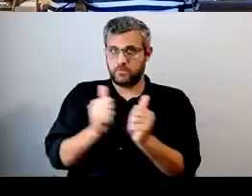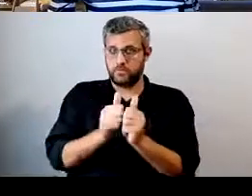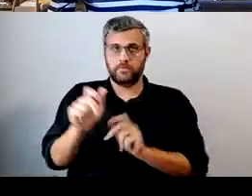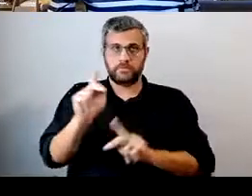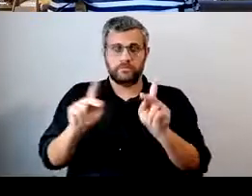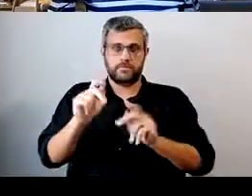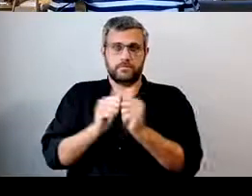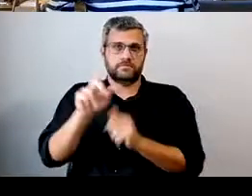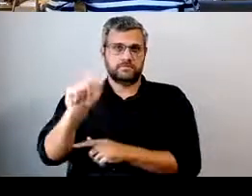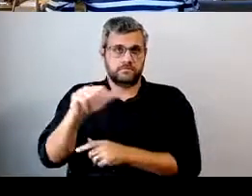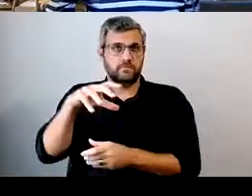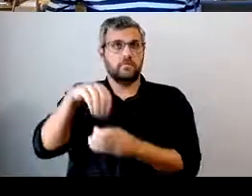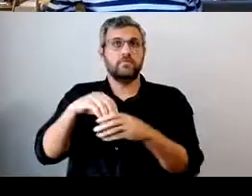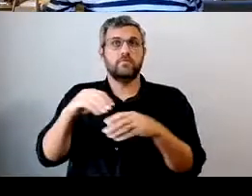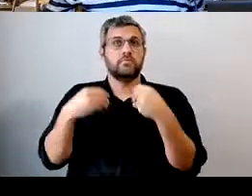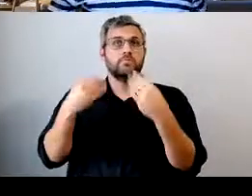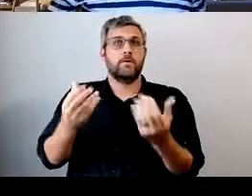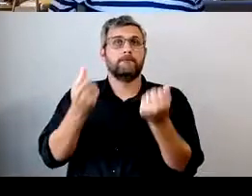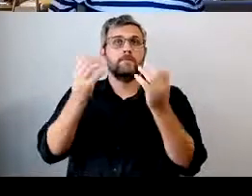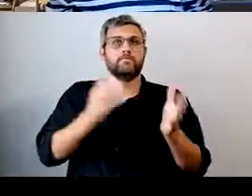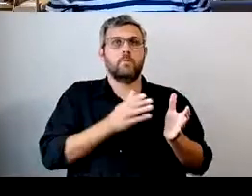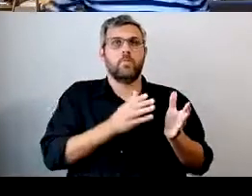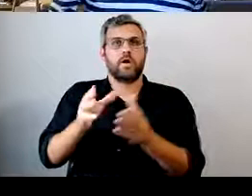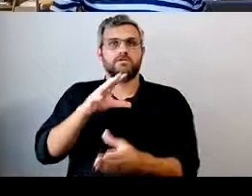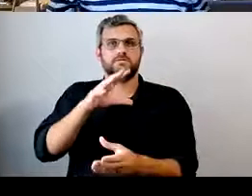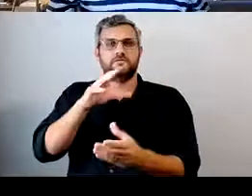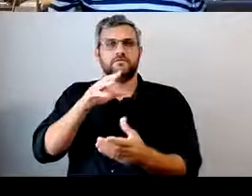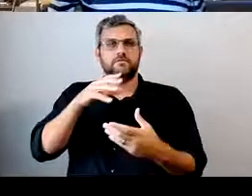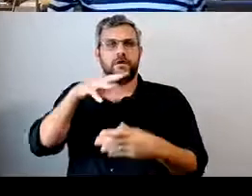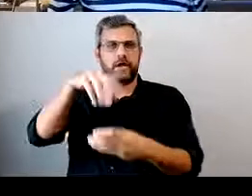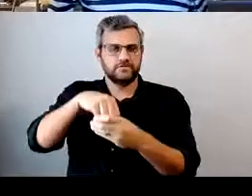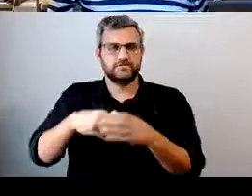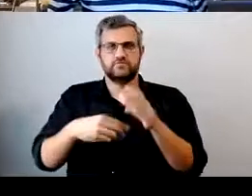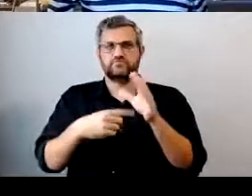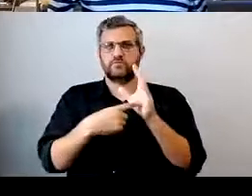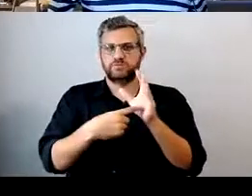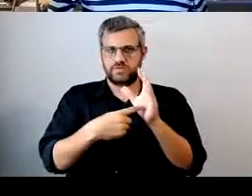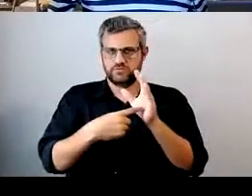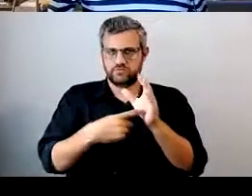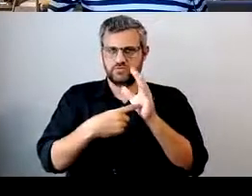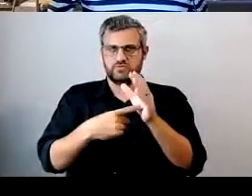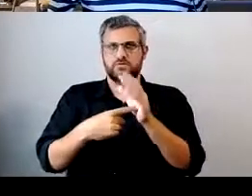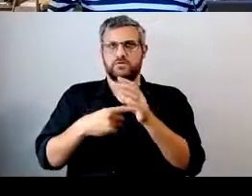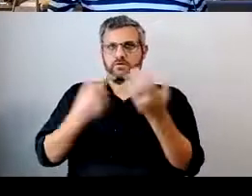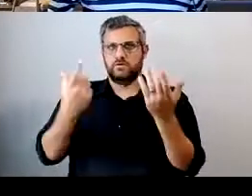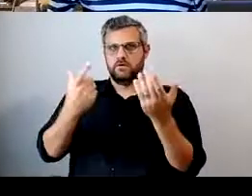This includes providing multiple means of engagement, representation, and action expression of content,